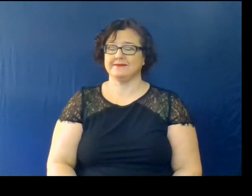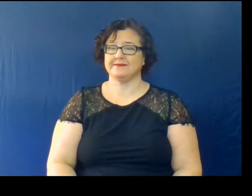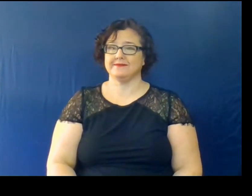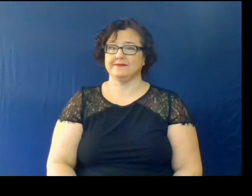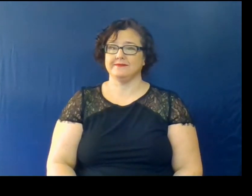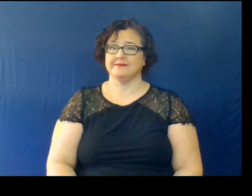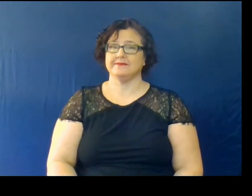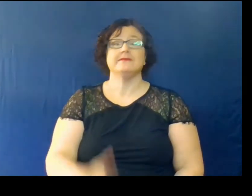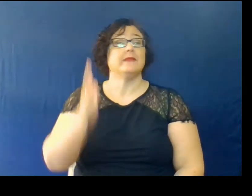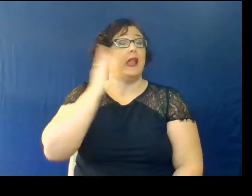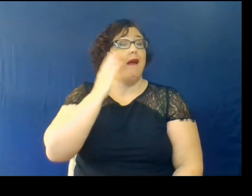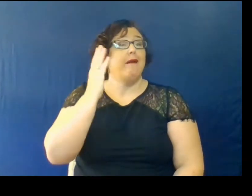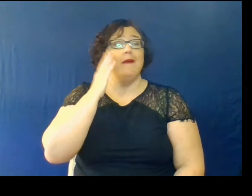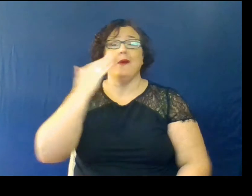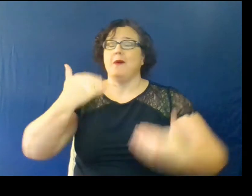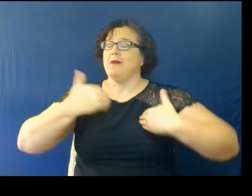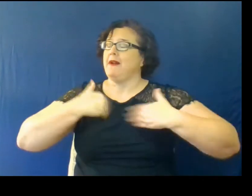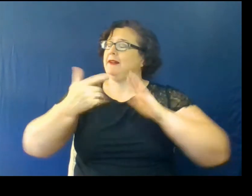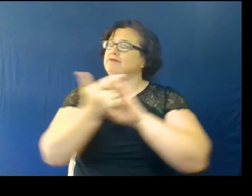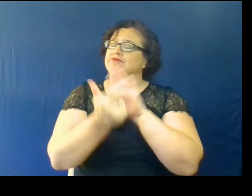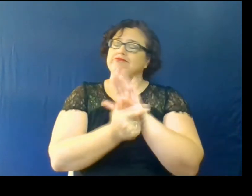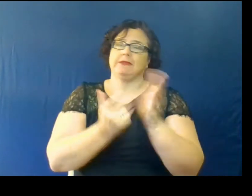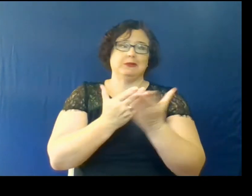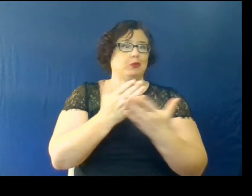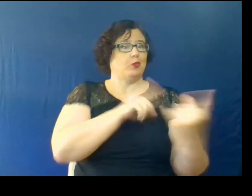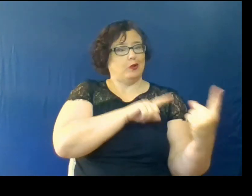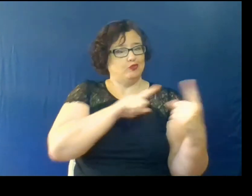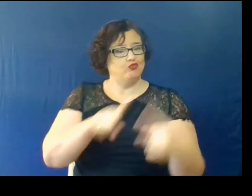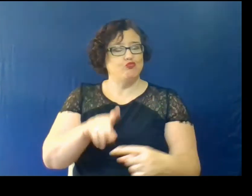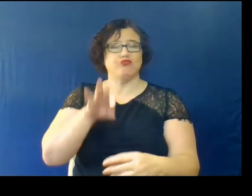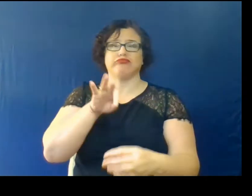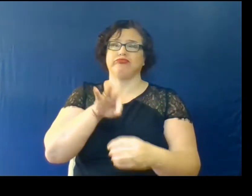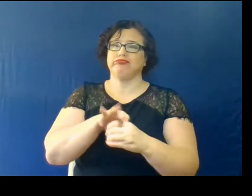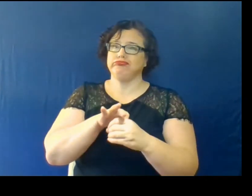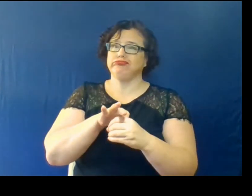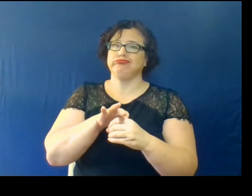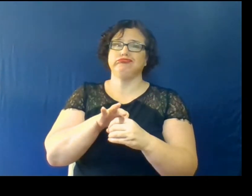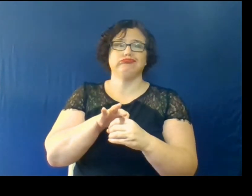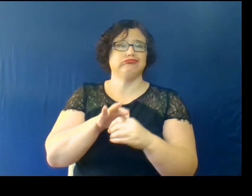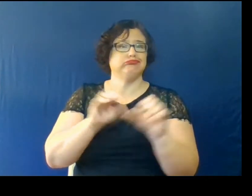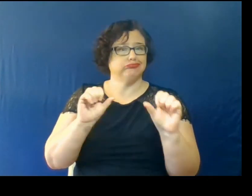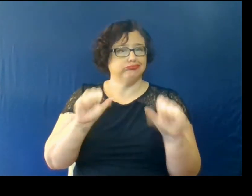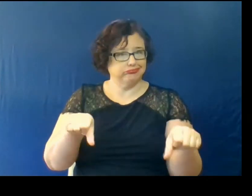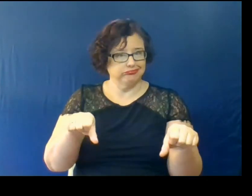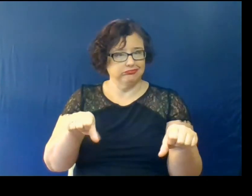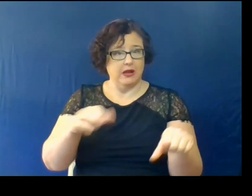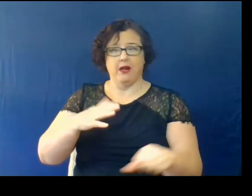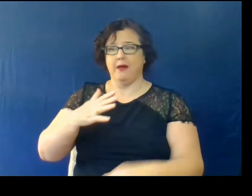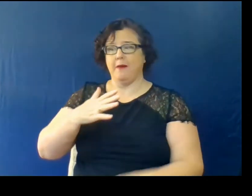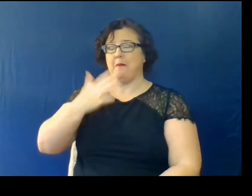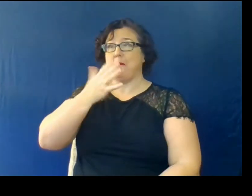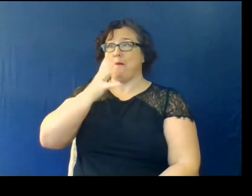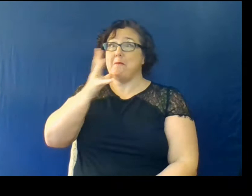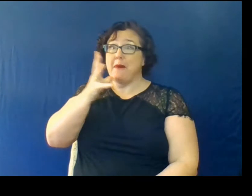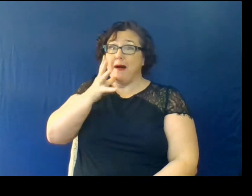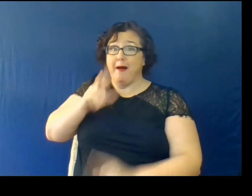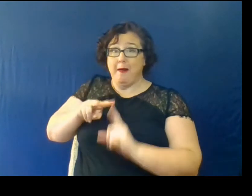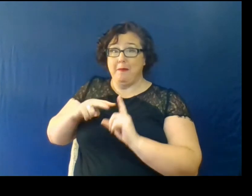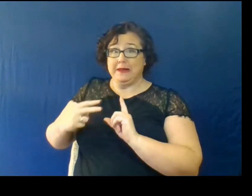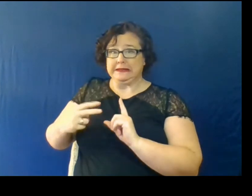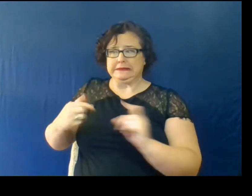all the legal rights to go and cast his vote, the mom in me was scared because I did not see him